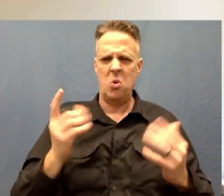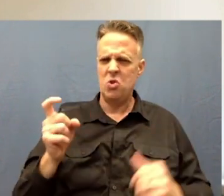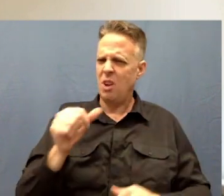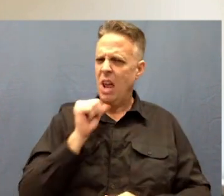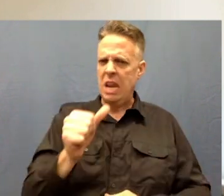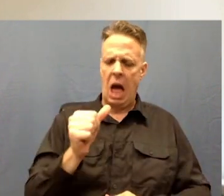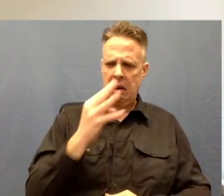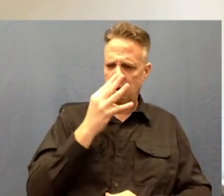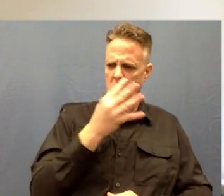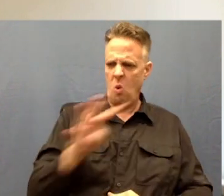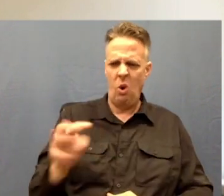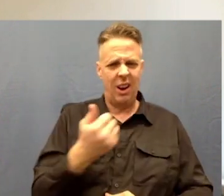ANYONE BEHIND IN A CRISIS, BUT ESPECIALLY TO LEAVE BEHIND THOSE